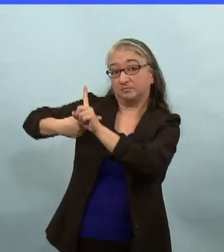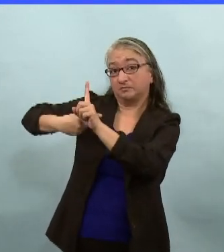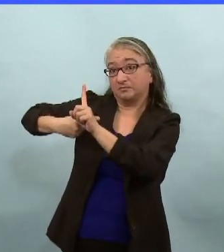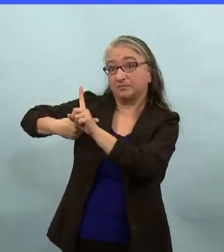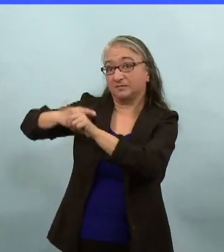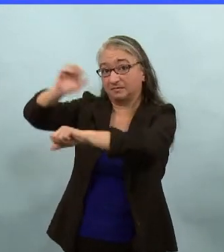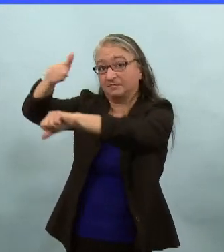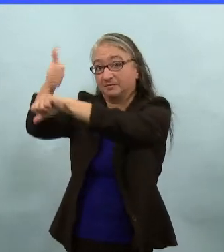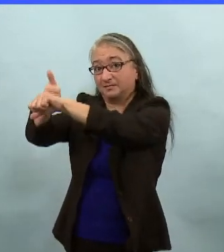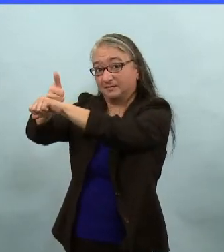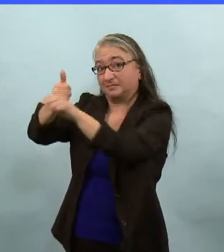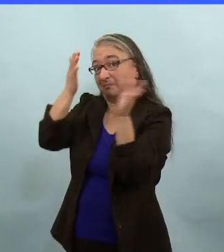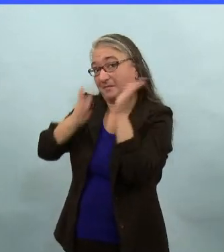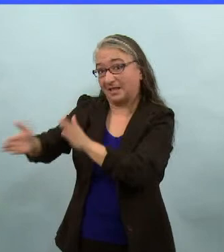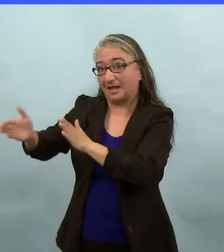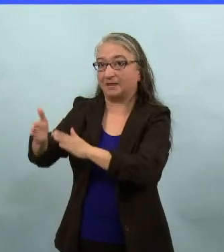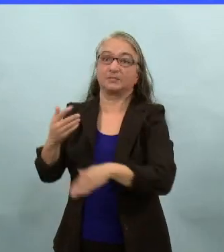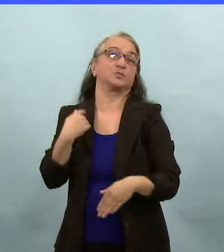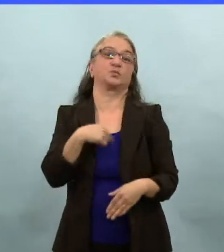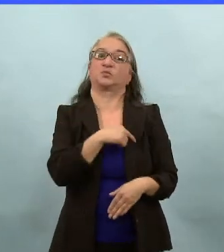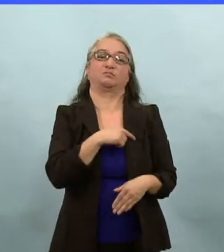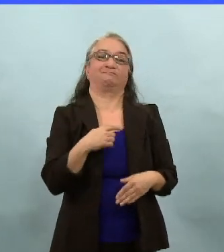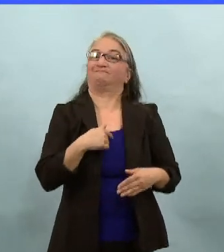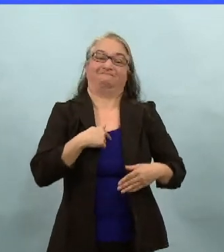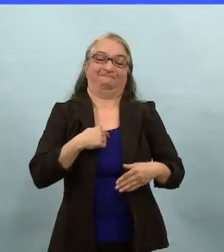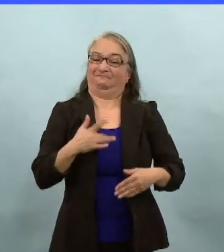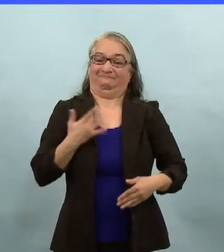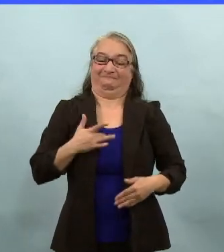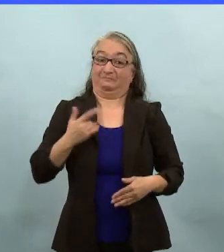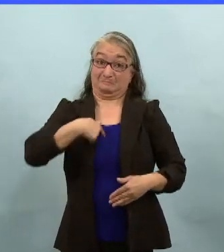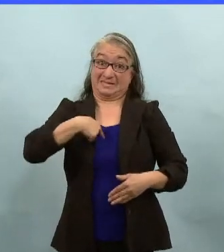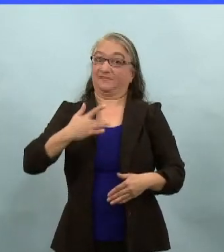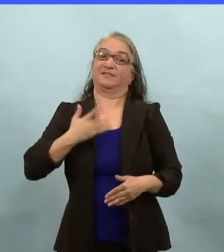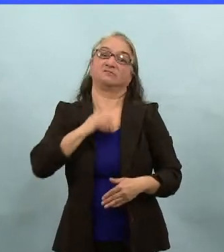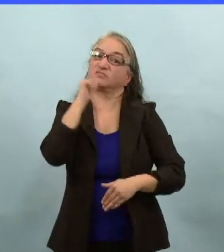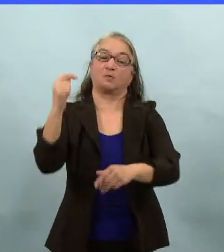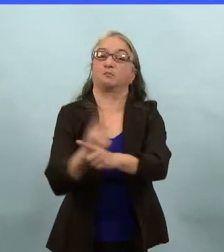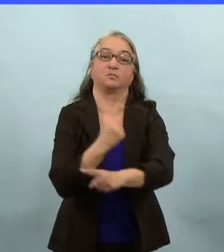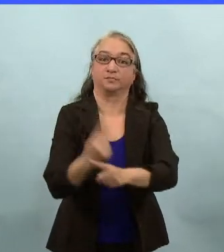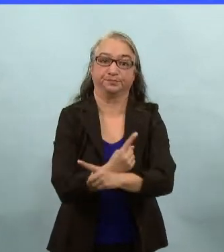the most appropriate thing frankly was to just phase people back into school just a reminder that